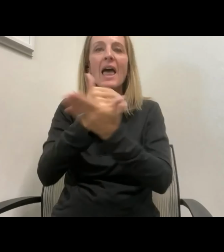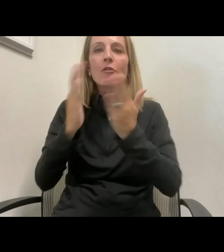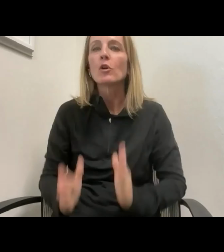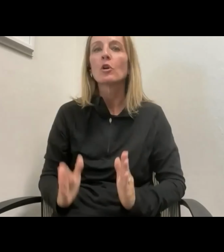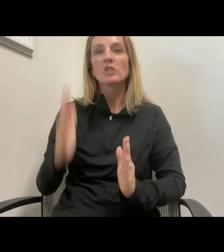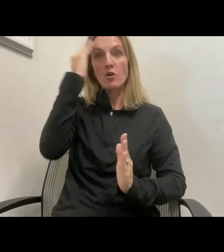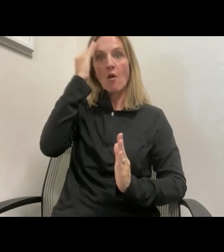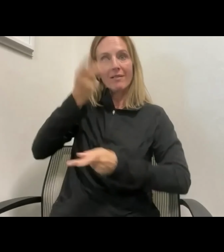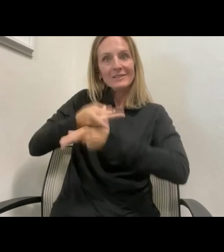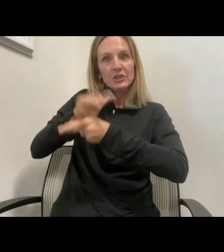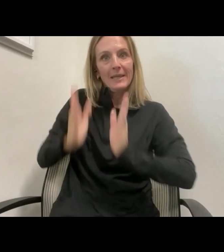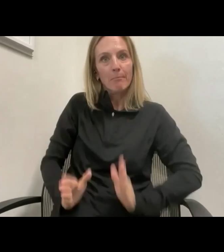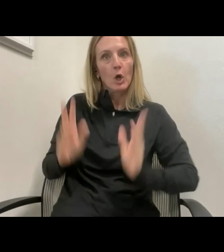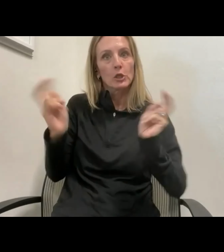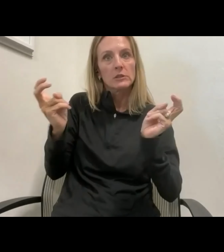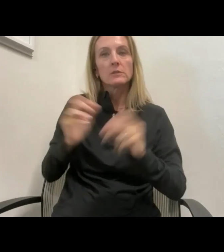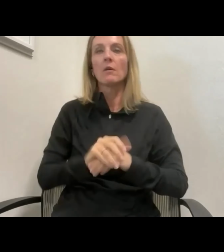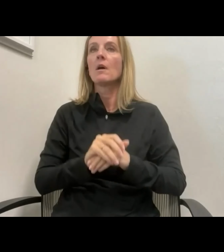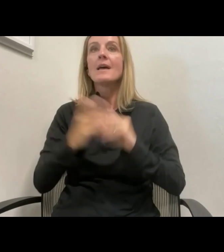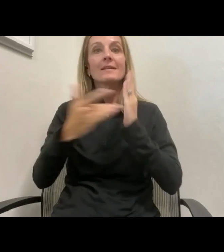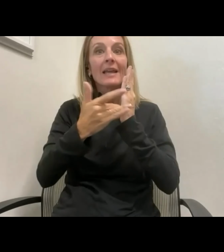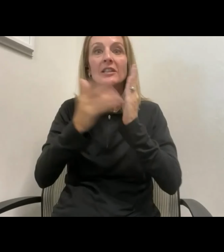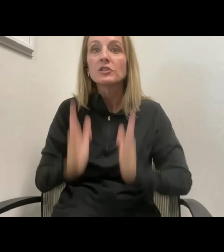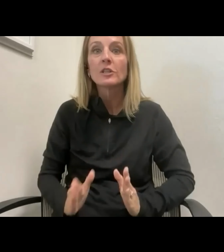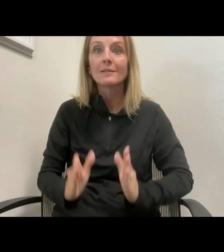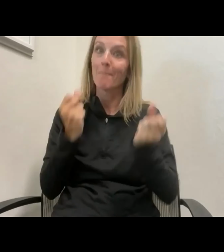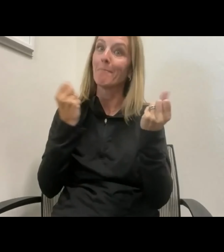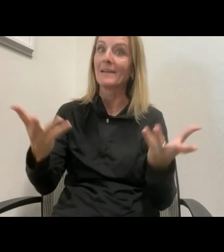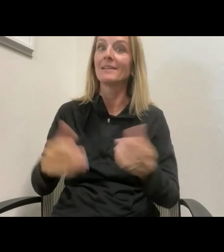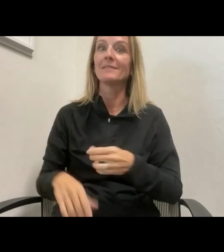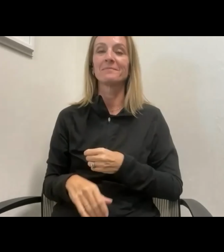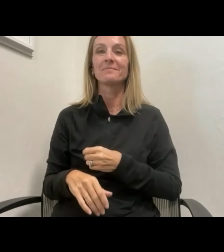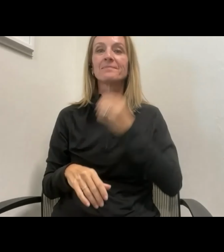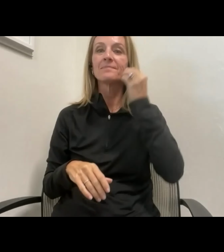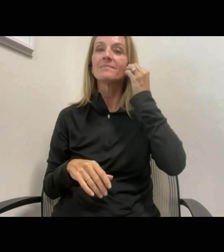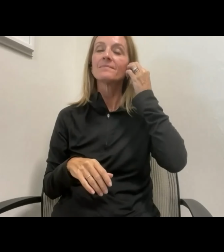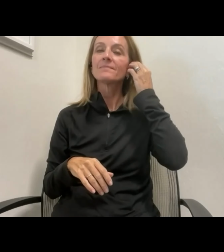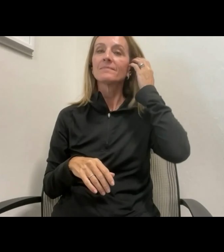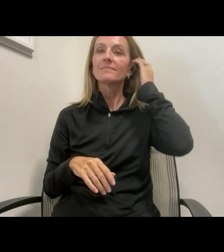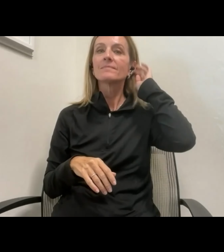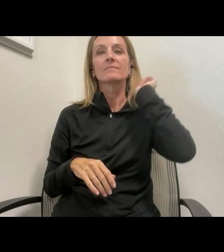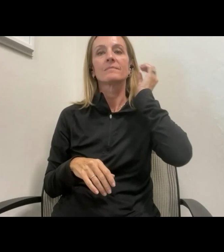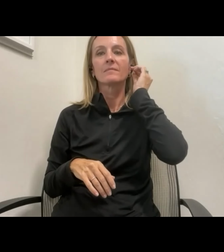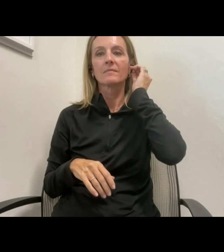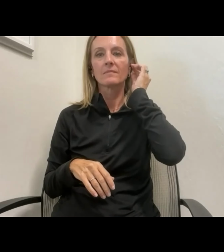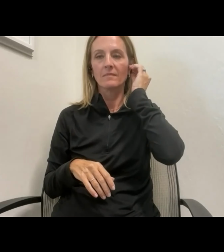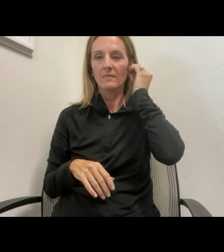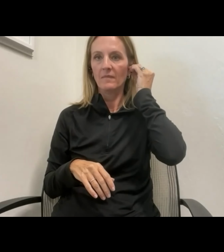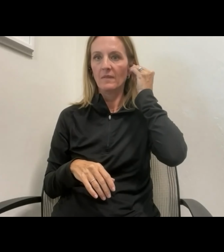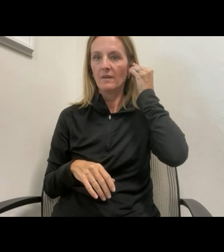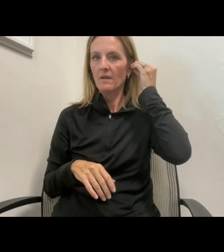your technicians - which there’s many. And so you’re trying to get this group together to